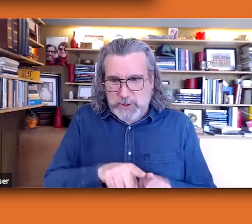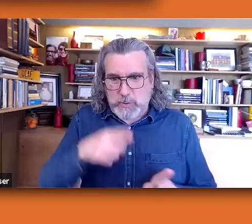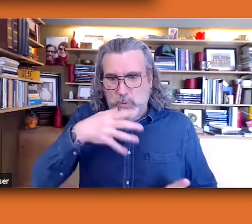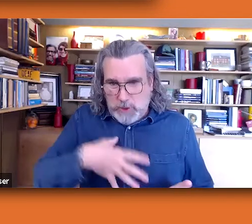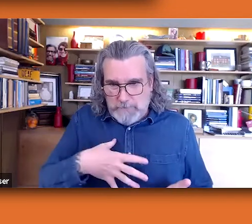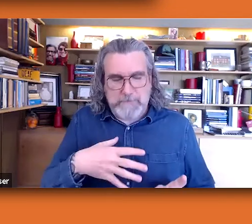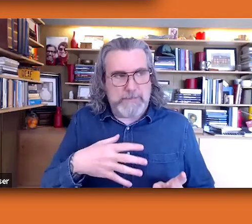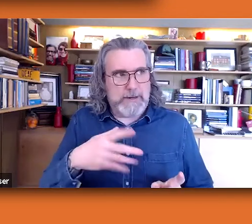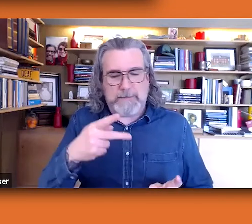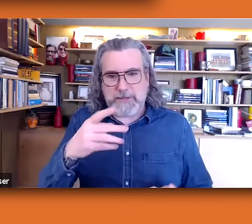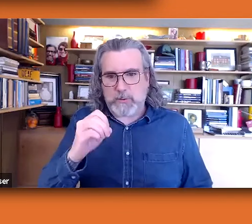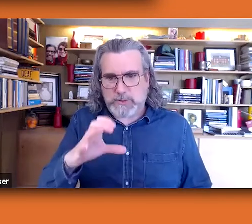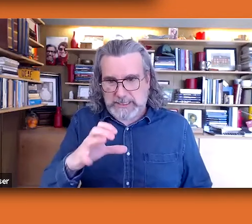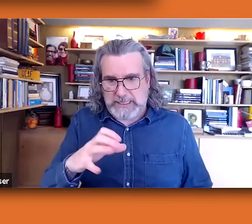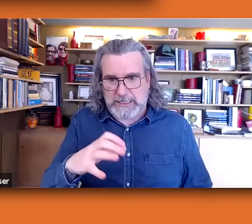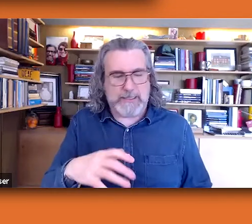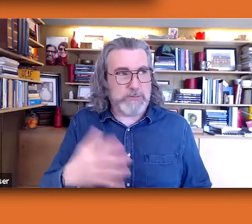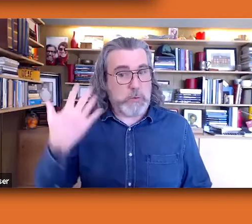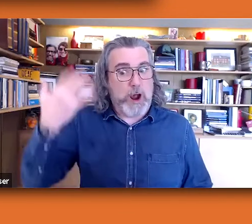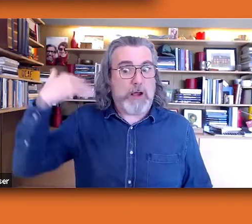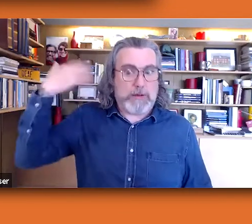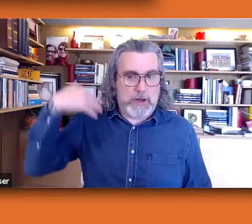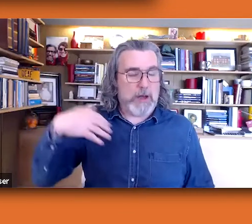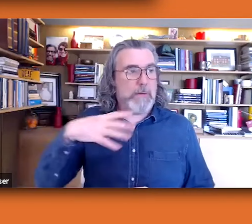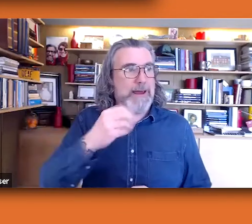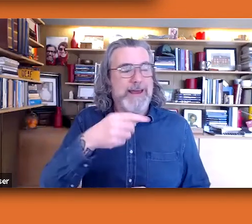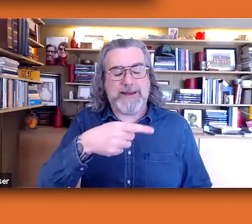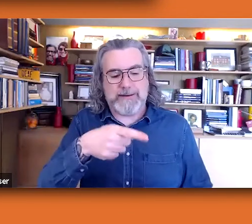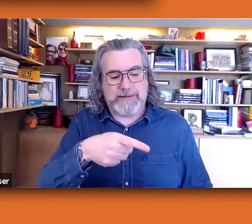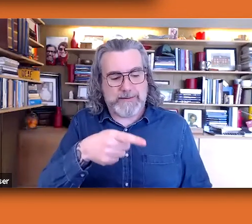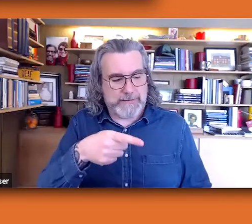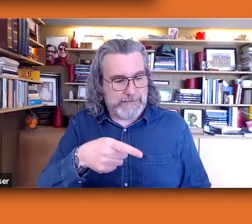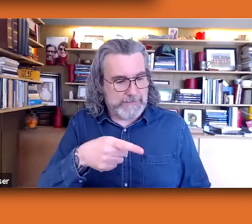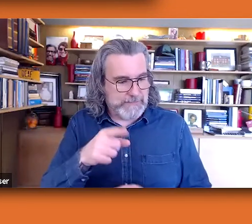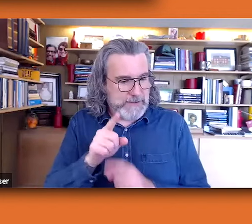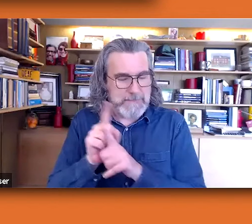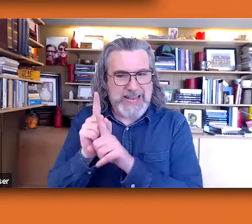And I can think of an example where-- and this is from a while ago, not currently--